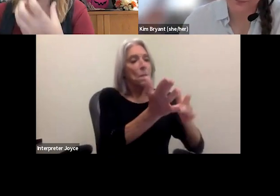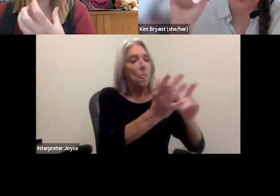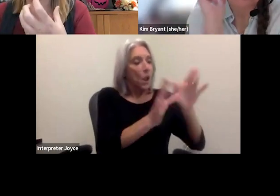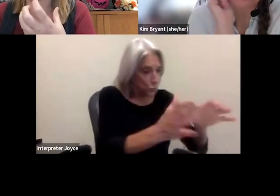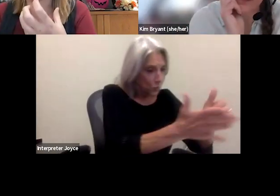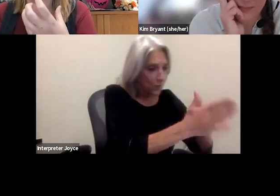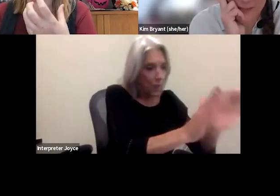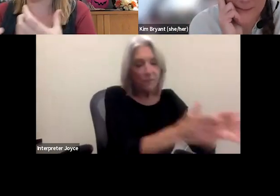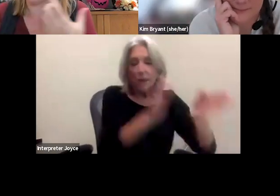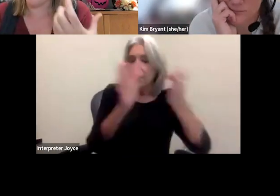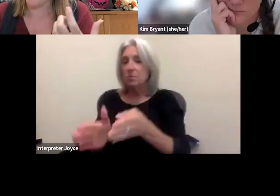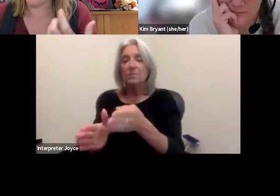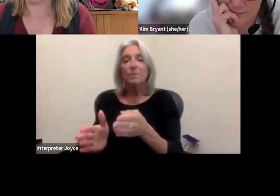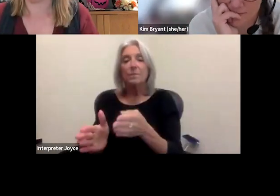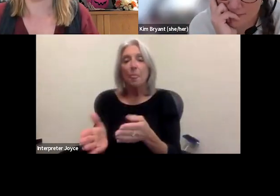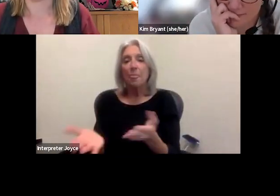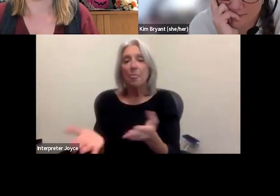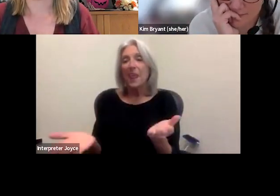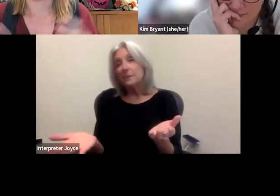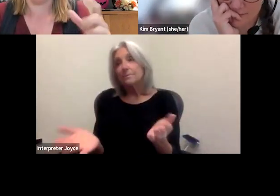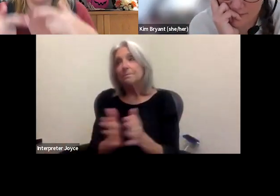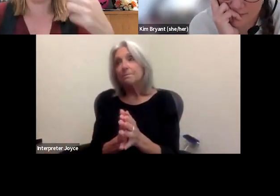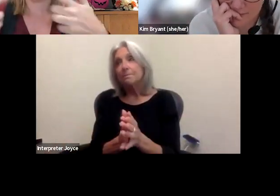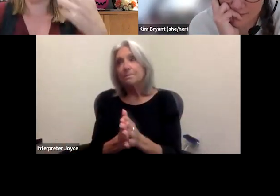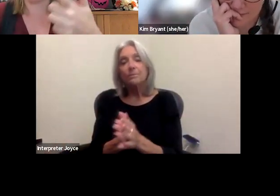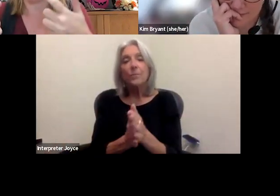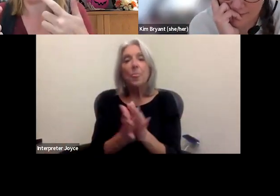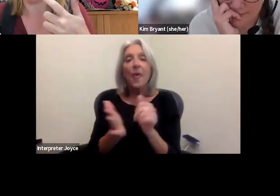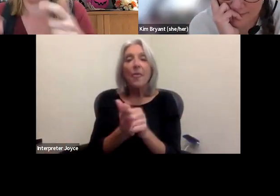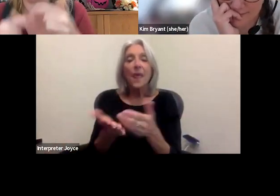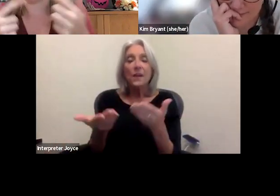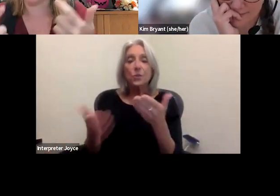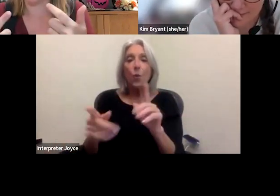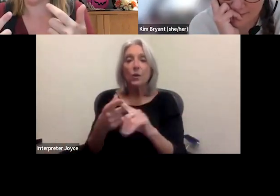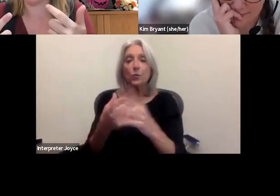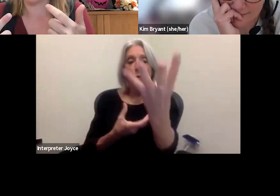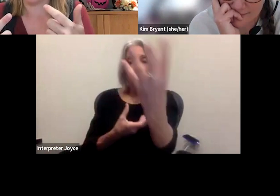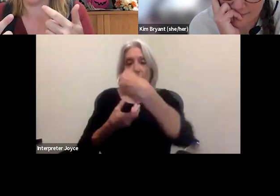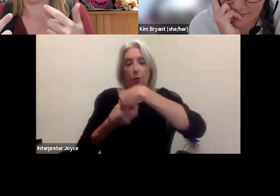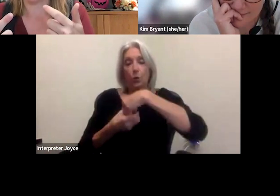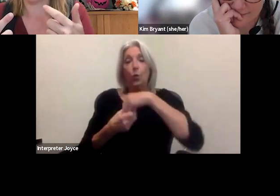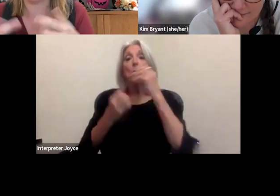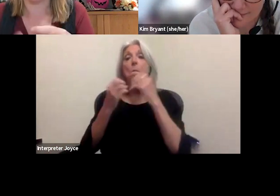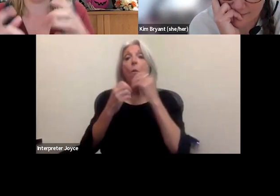And it's a way of trying to include more people in a discussion about a technology,